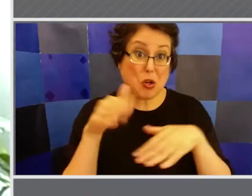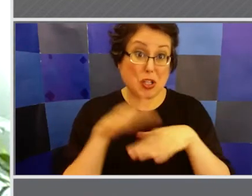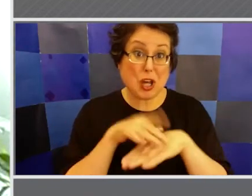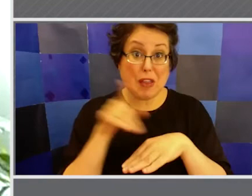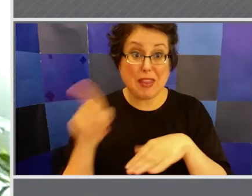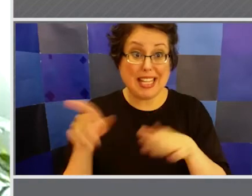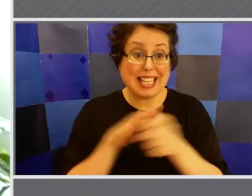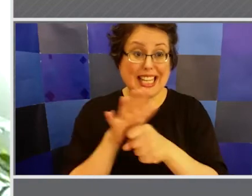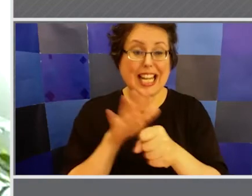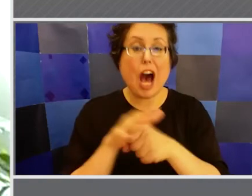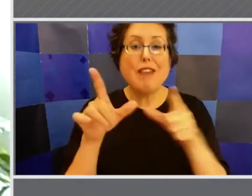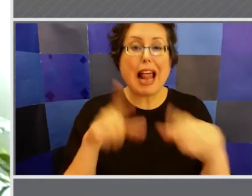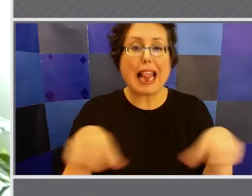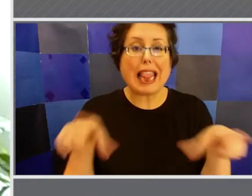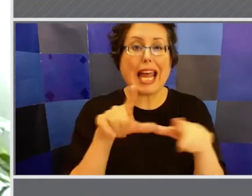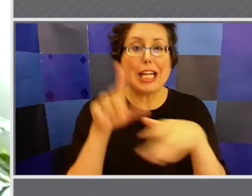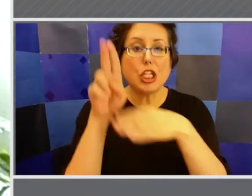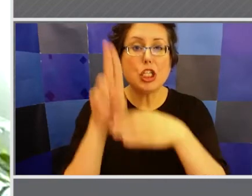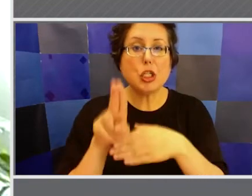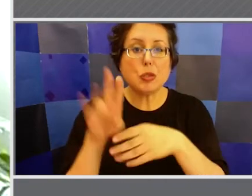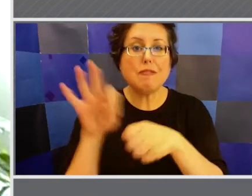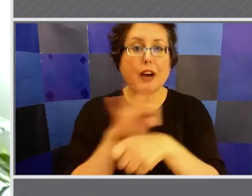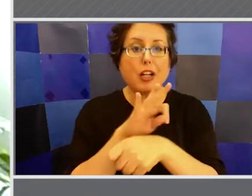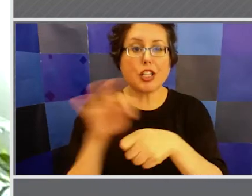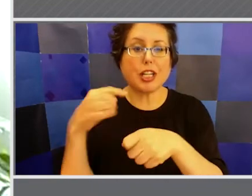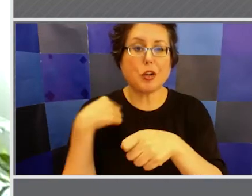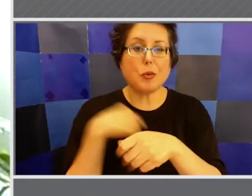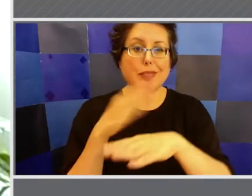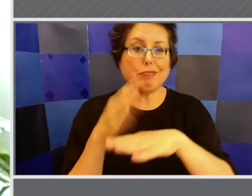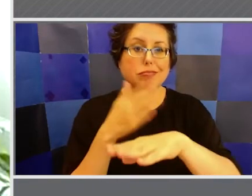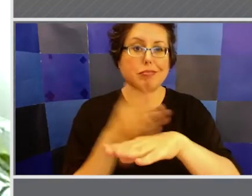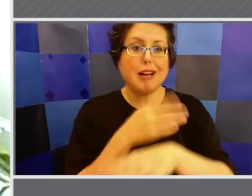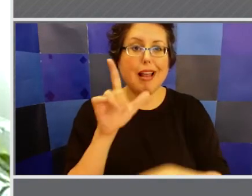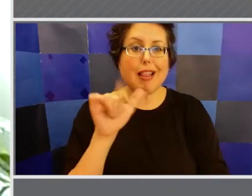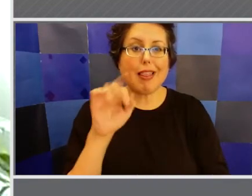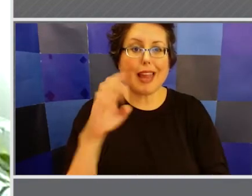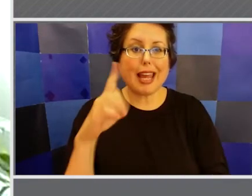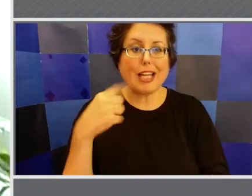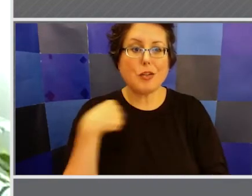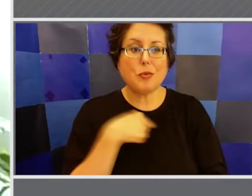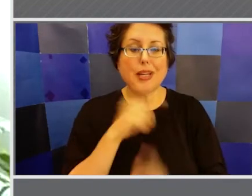is remediating land and we give money to poi to help with a lot of that.